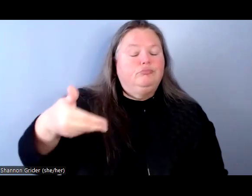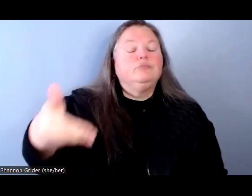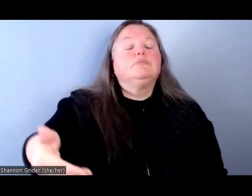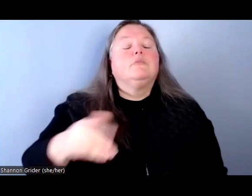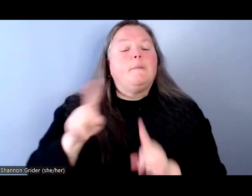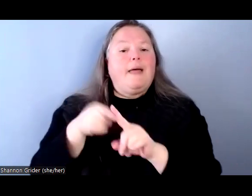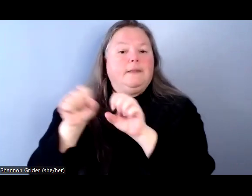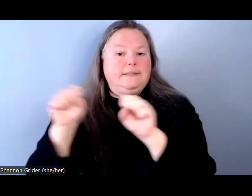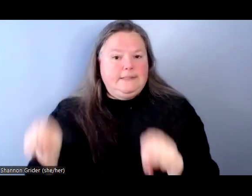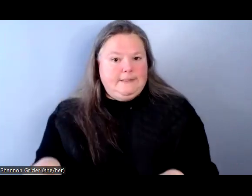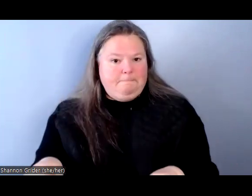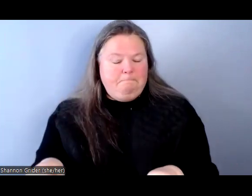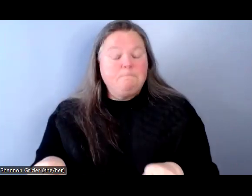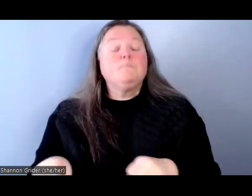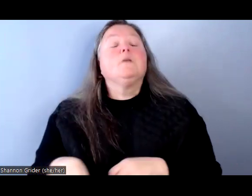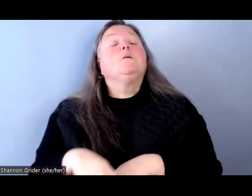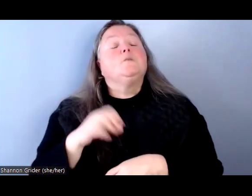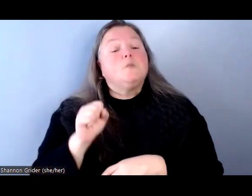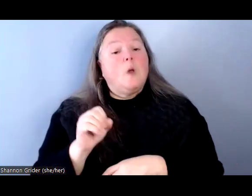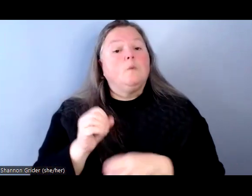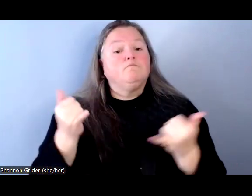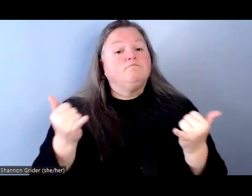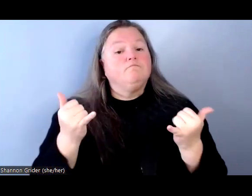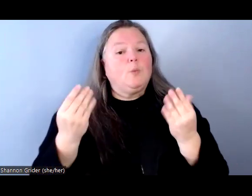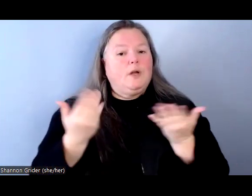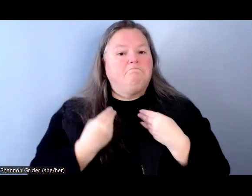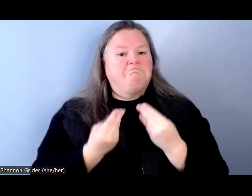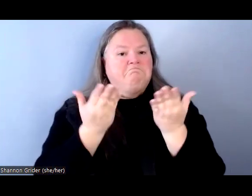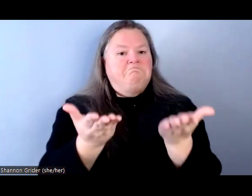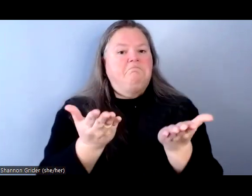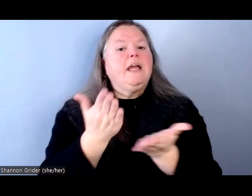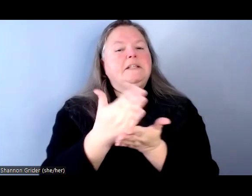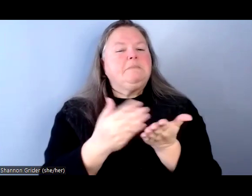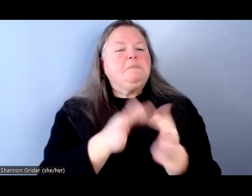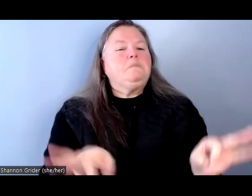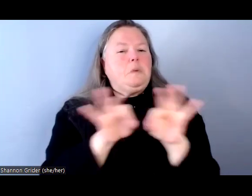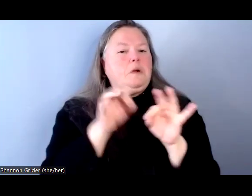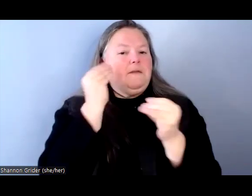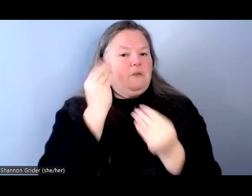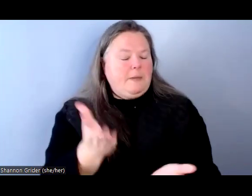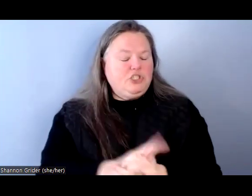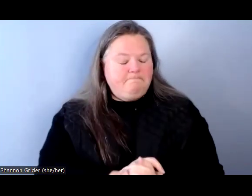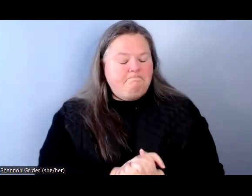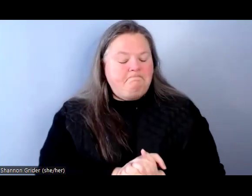we would like to share some important information that you need to know.